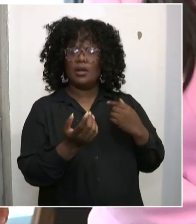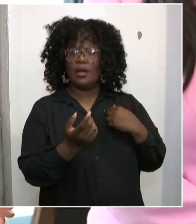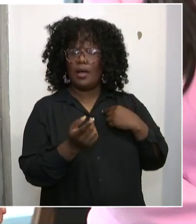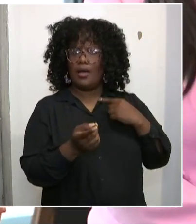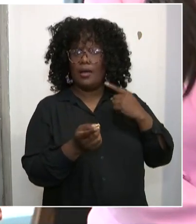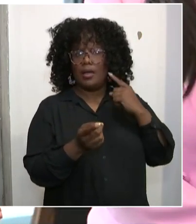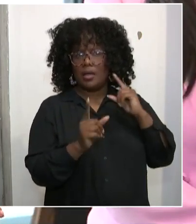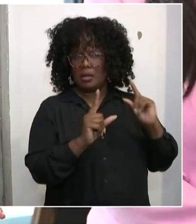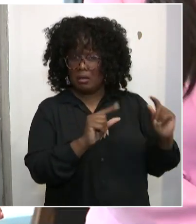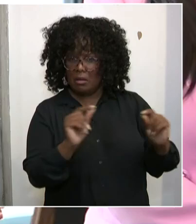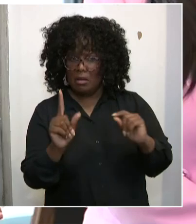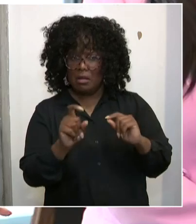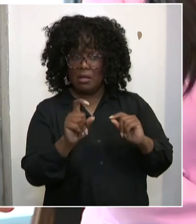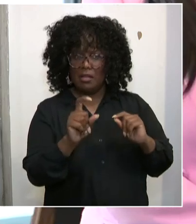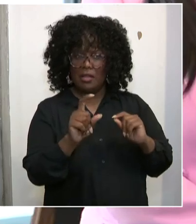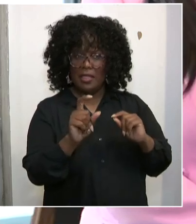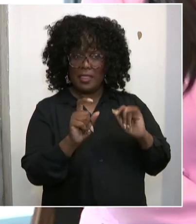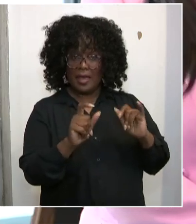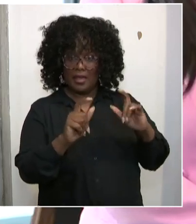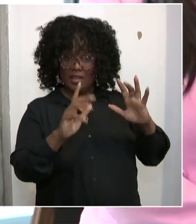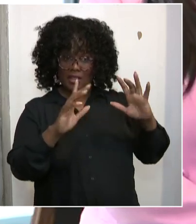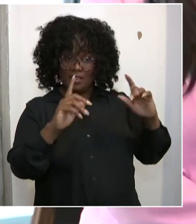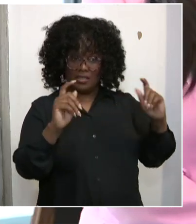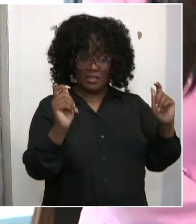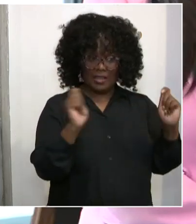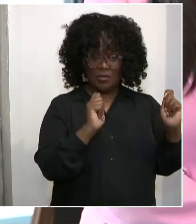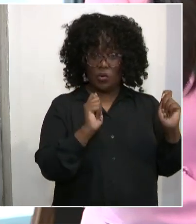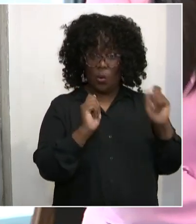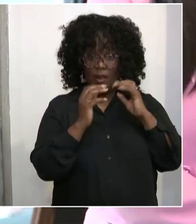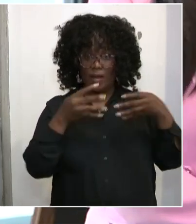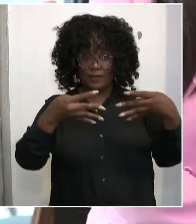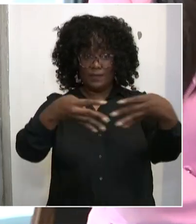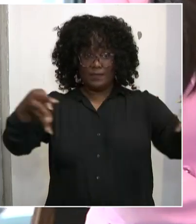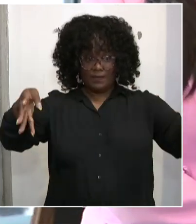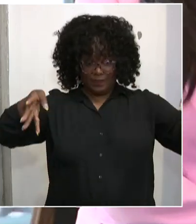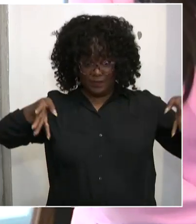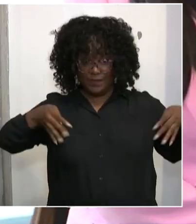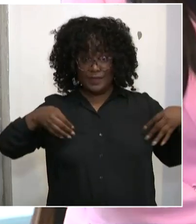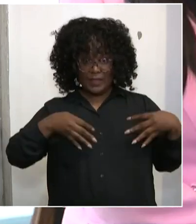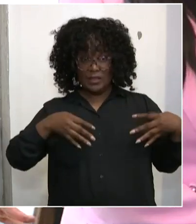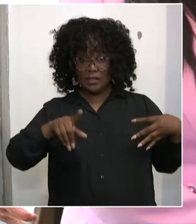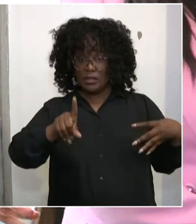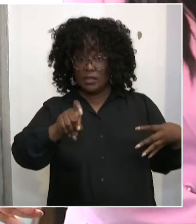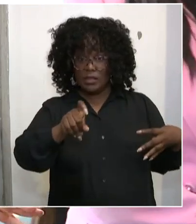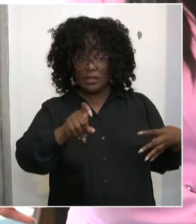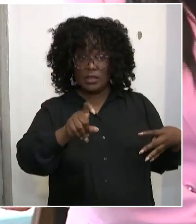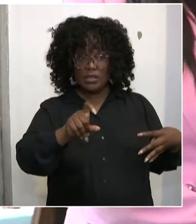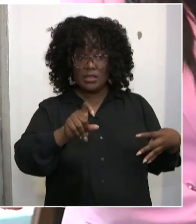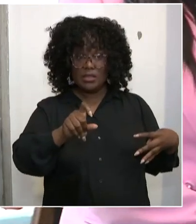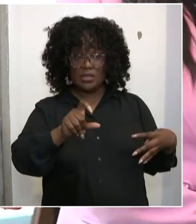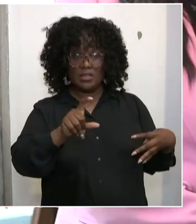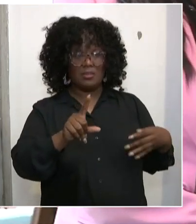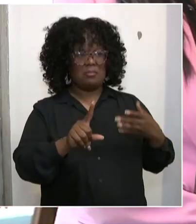was that just an extra precaution that was decided to be done this year. As either or organizers to address that question.